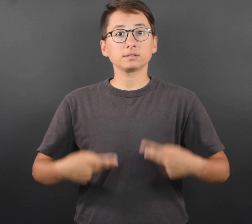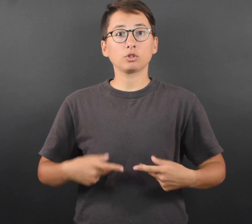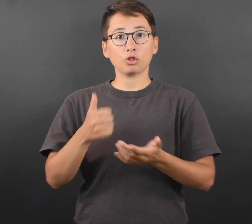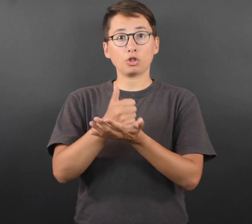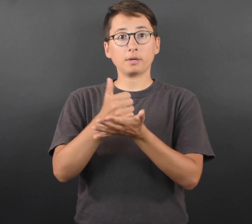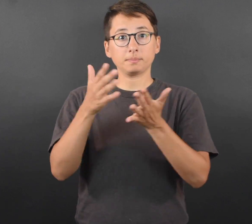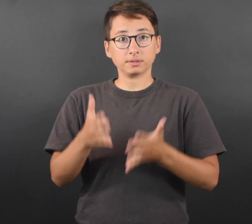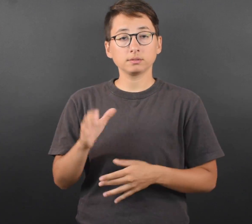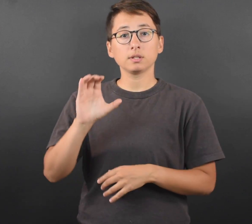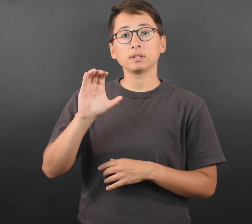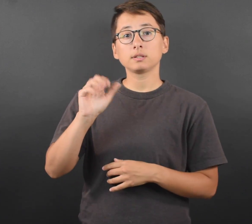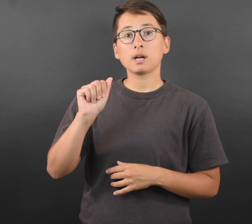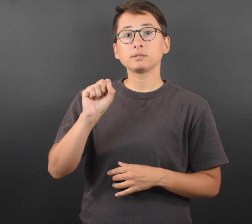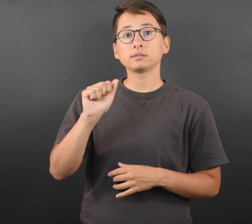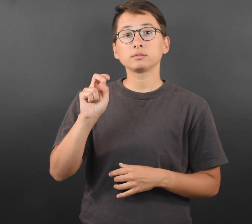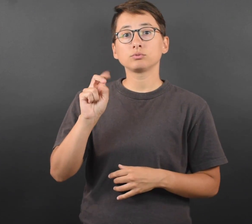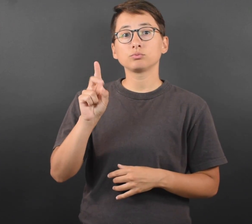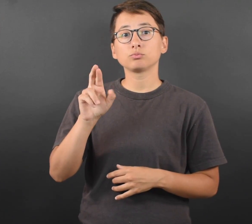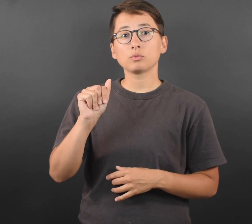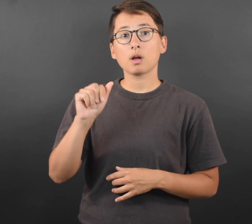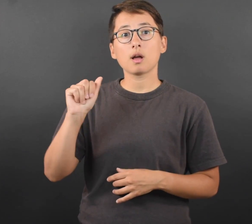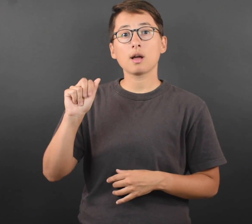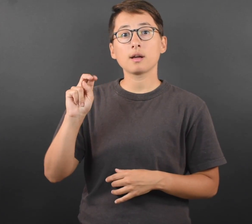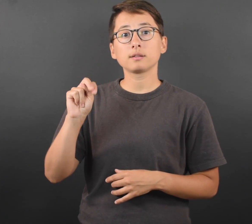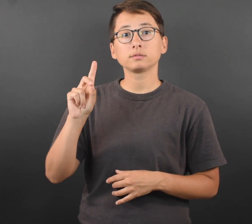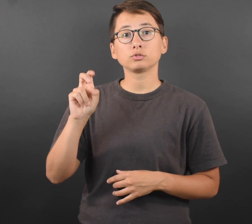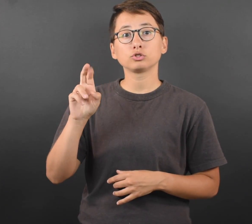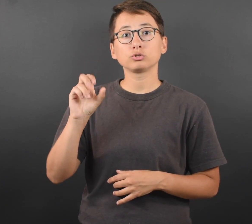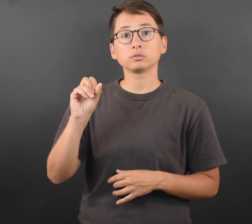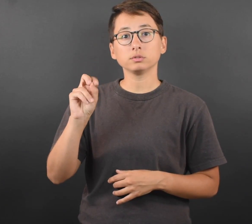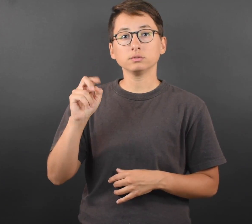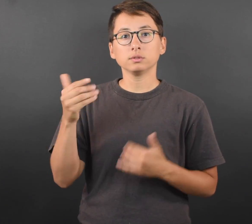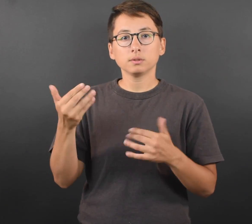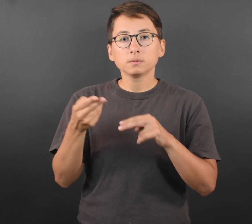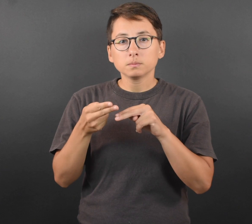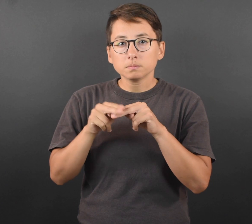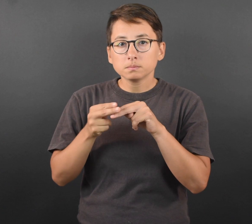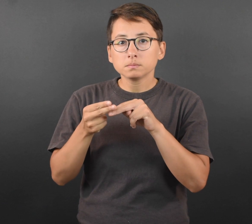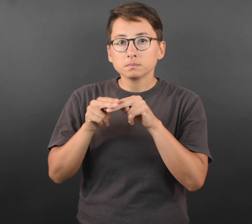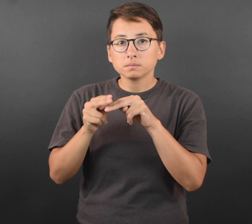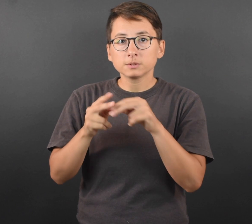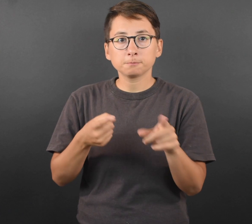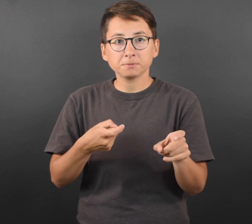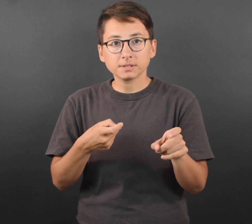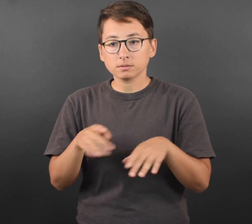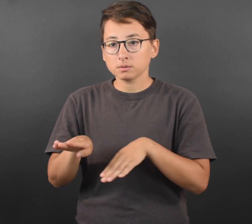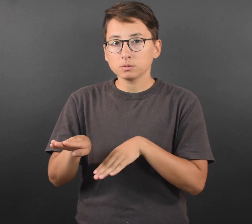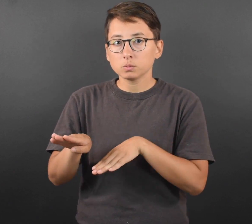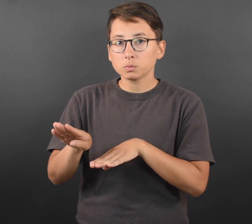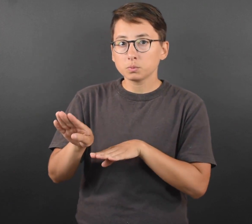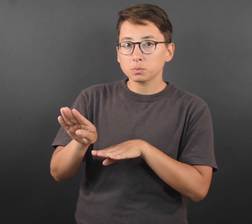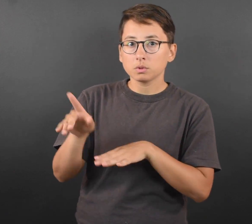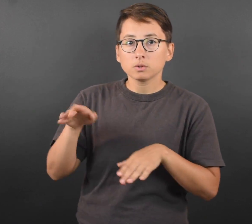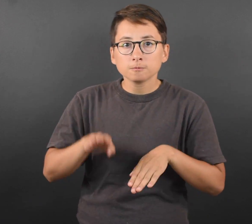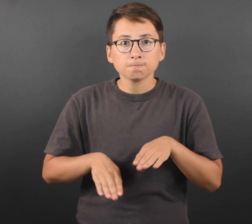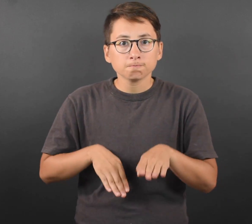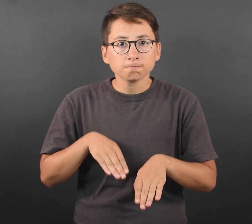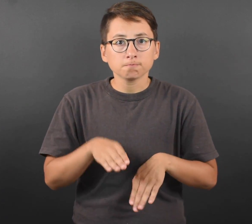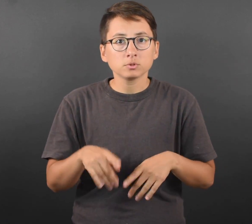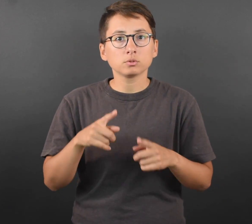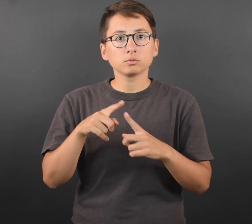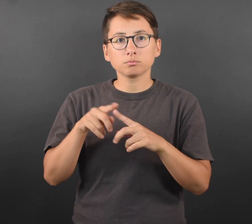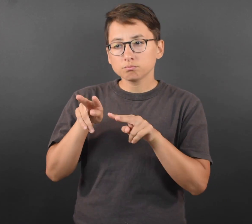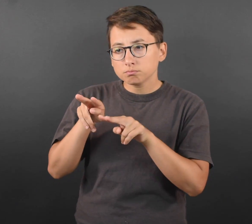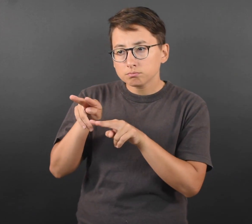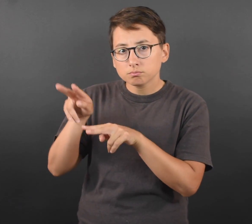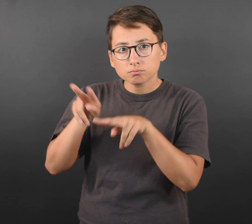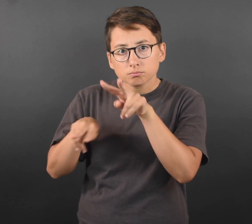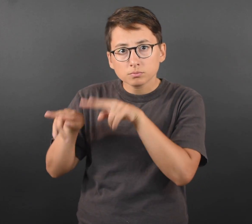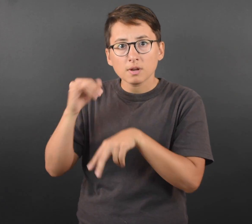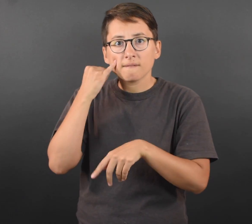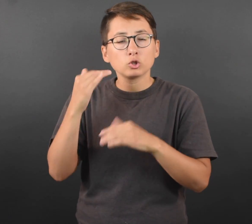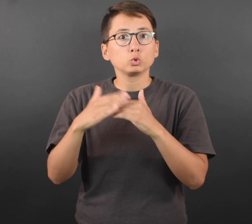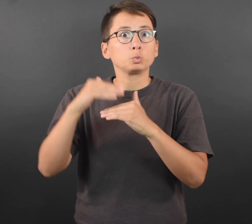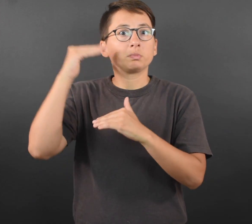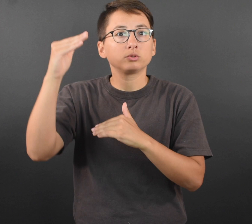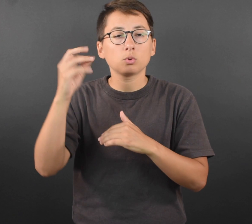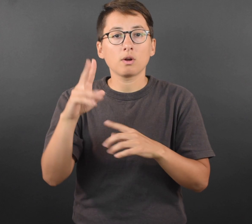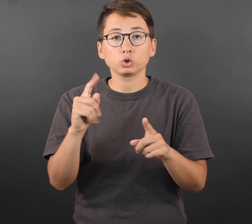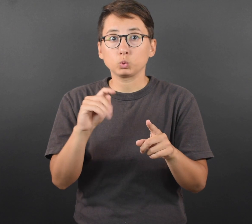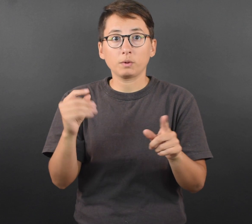increased Rieffer’s speed and incline, constantly checking in to see if it was too much, too fast.